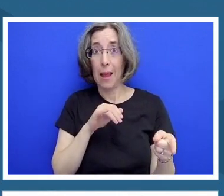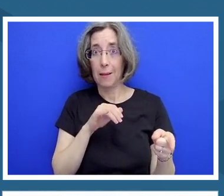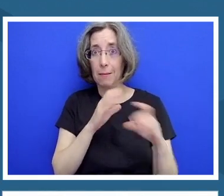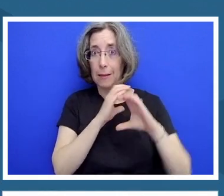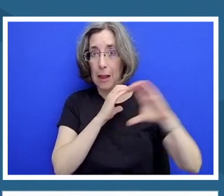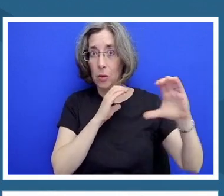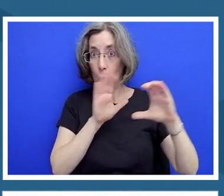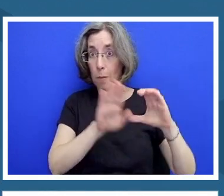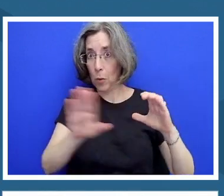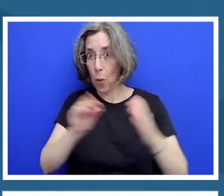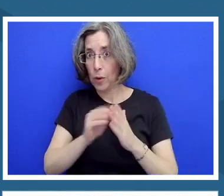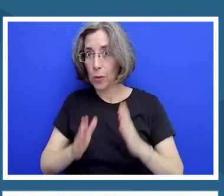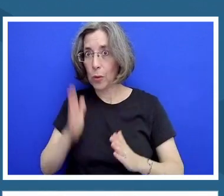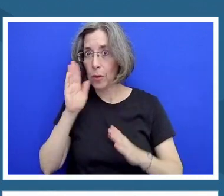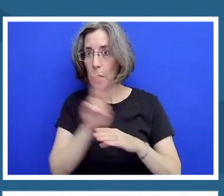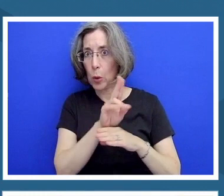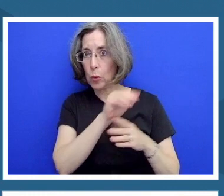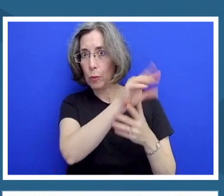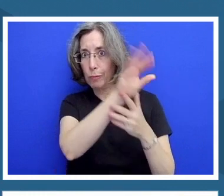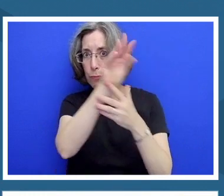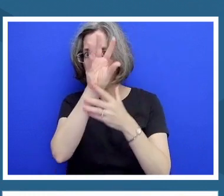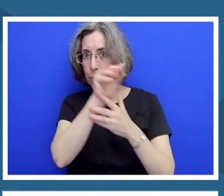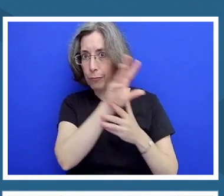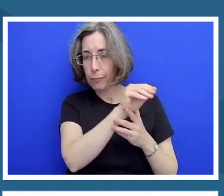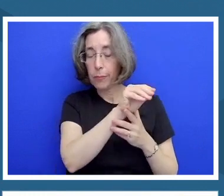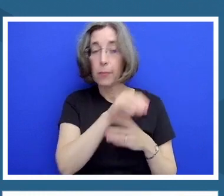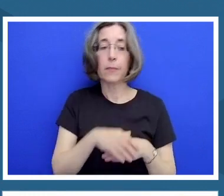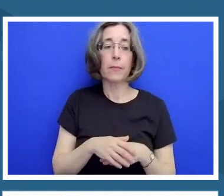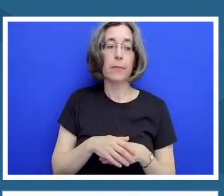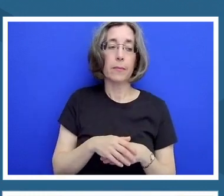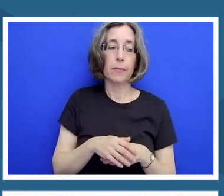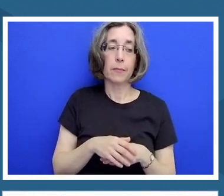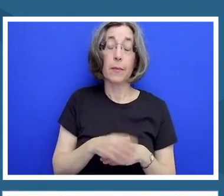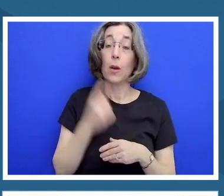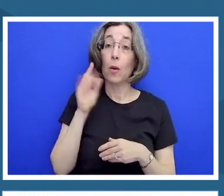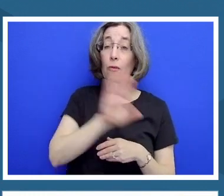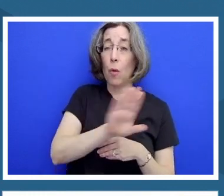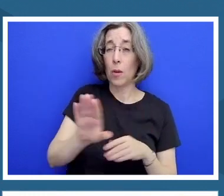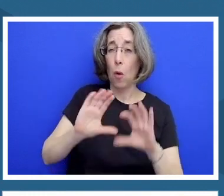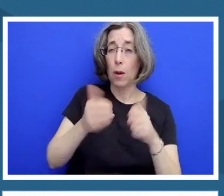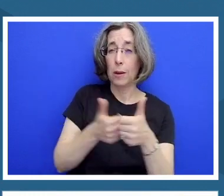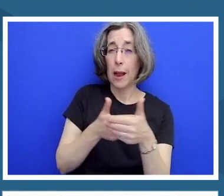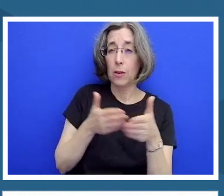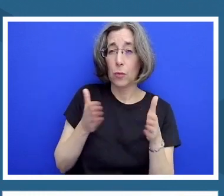but what does that mean for your classroom right there's actually a lot